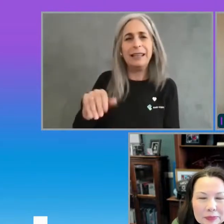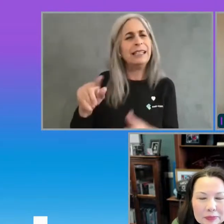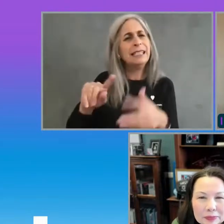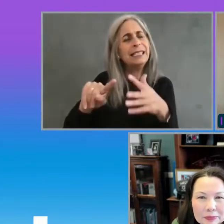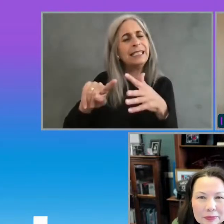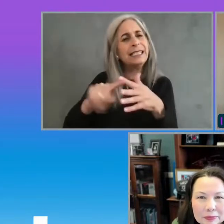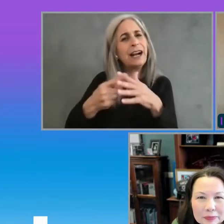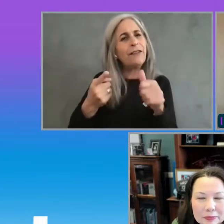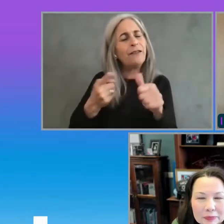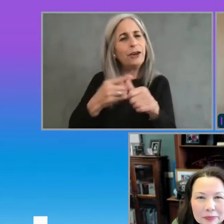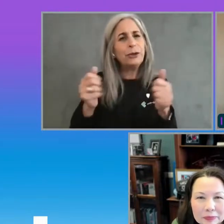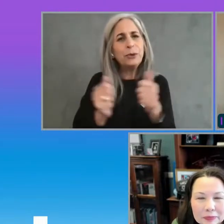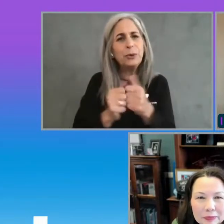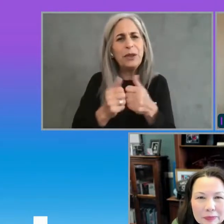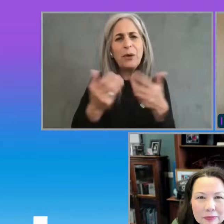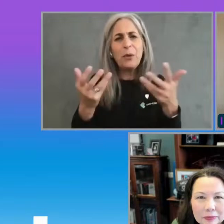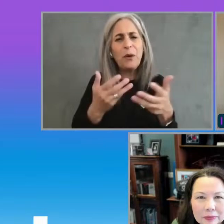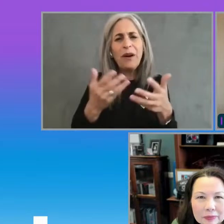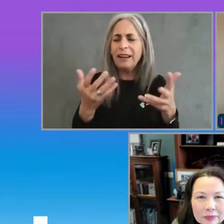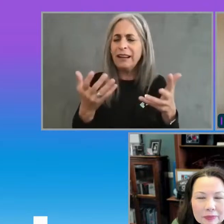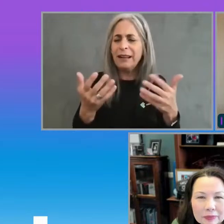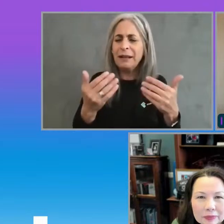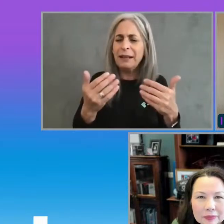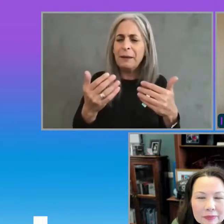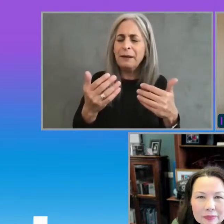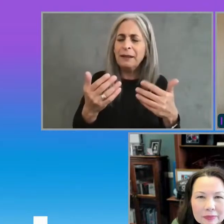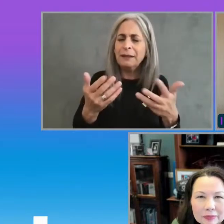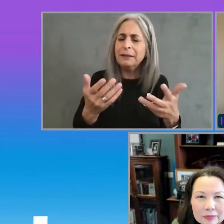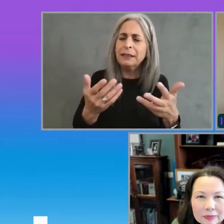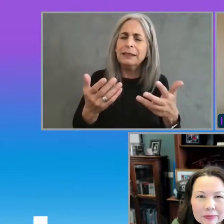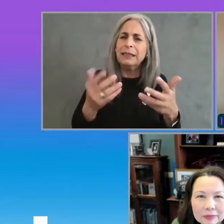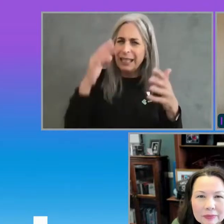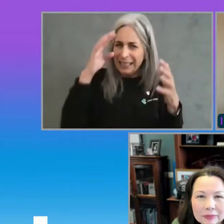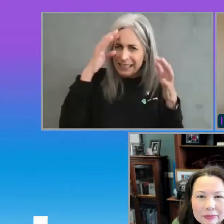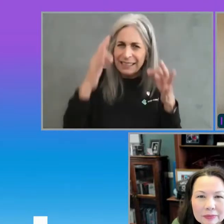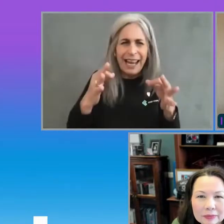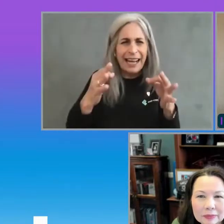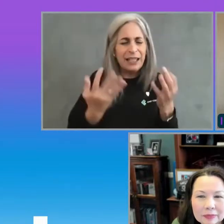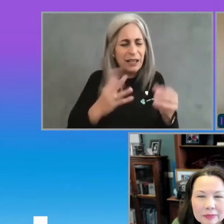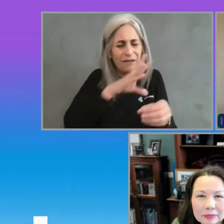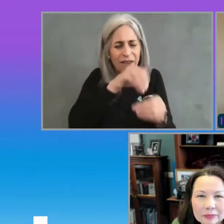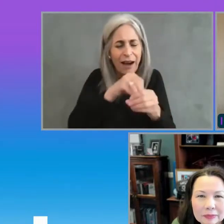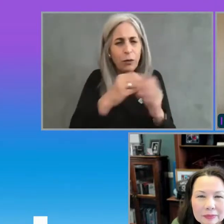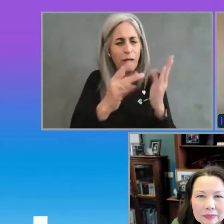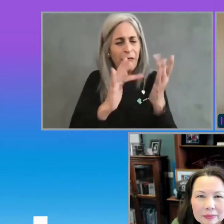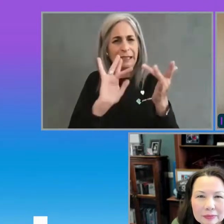we start off first with what got